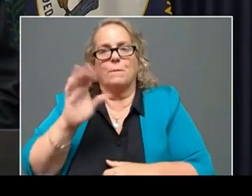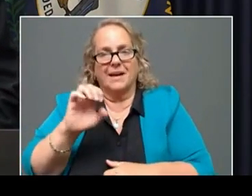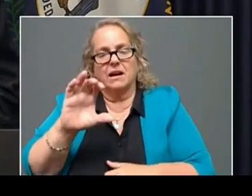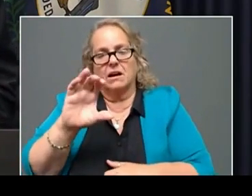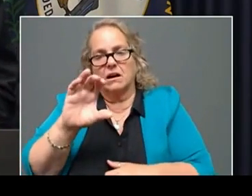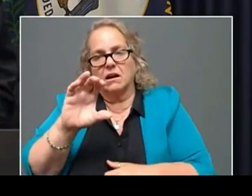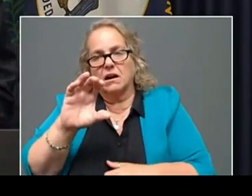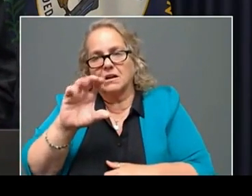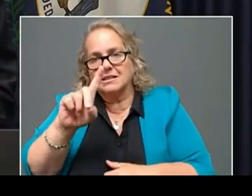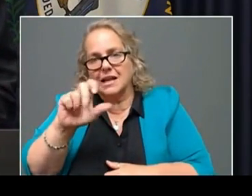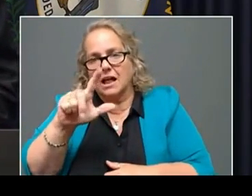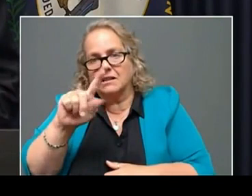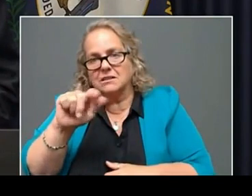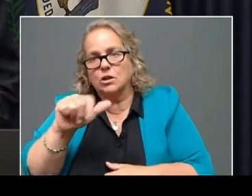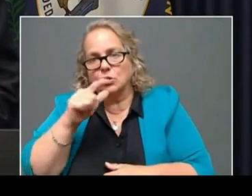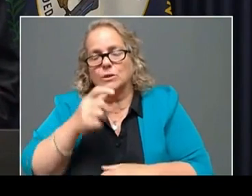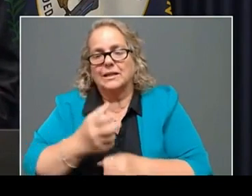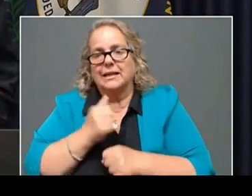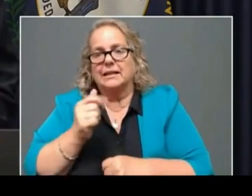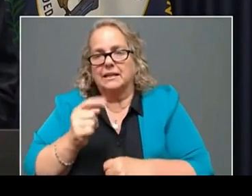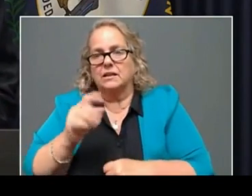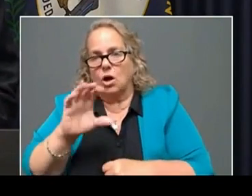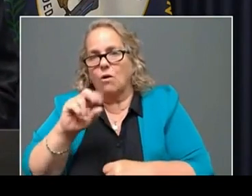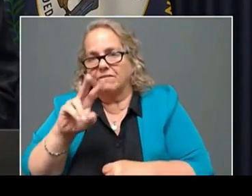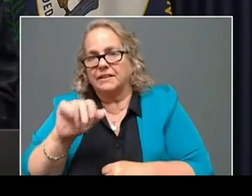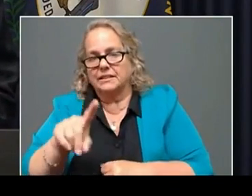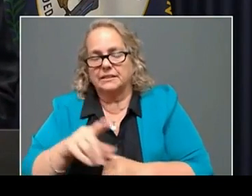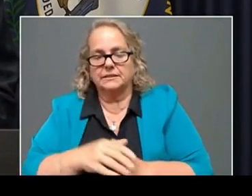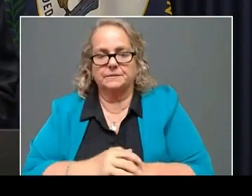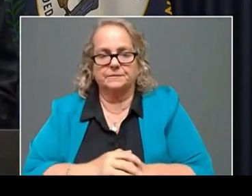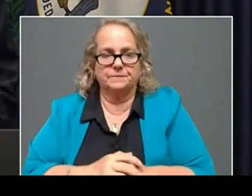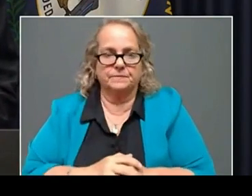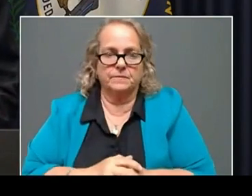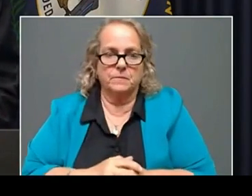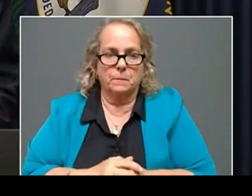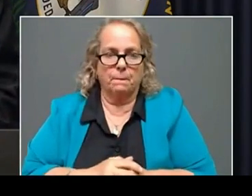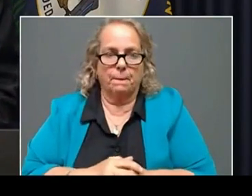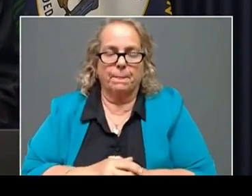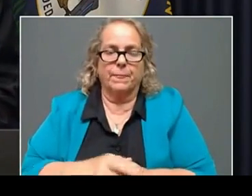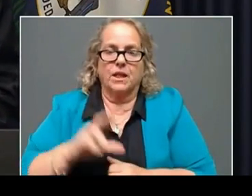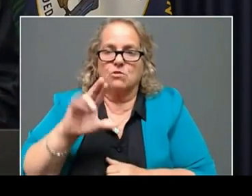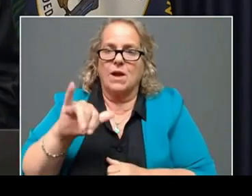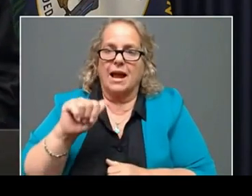we have piper with us today? I don't think we do. Um brian, thank you